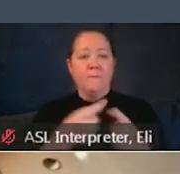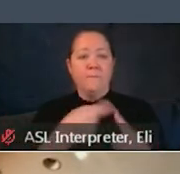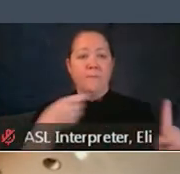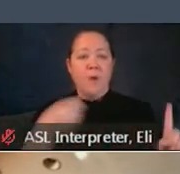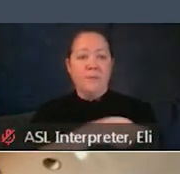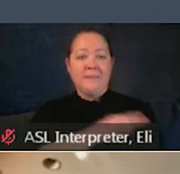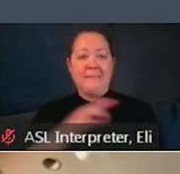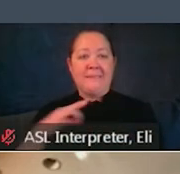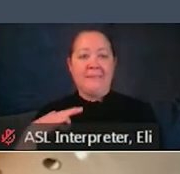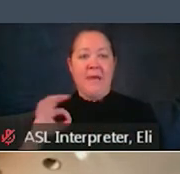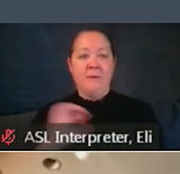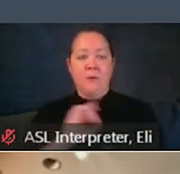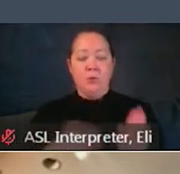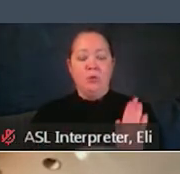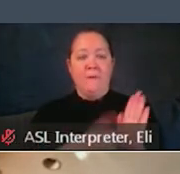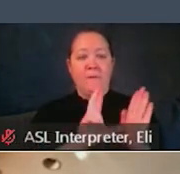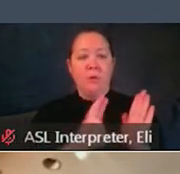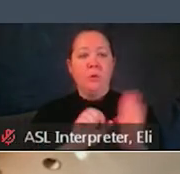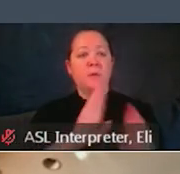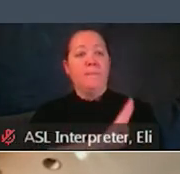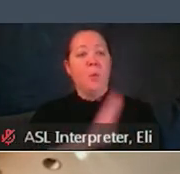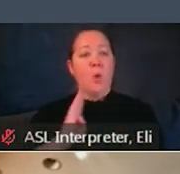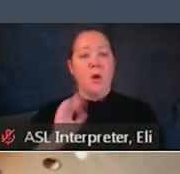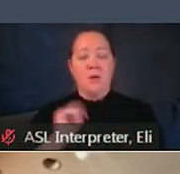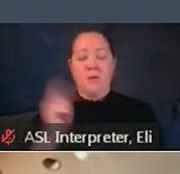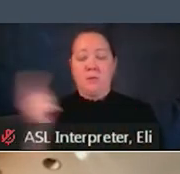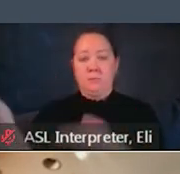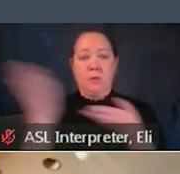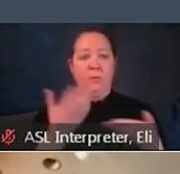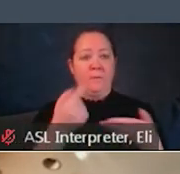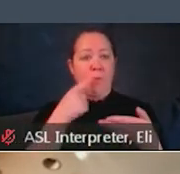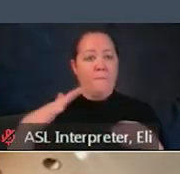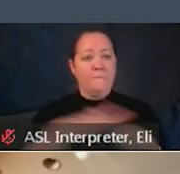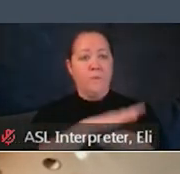It was now before the board as a full review. And so following this meeting,